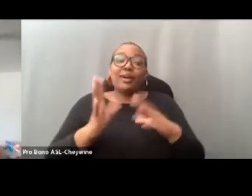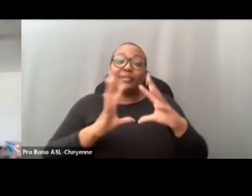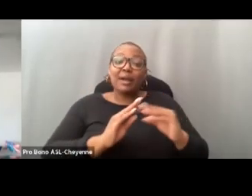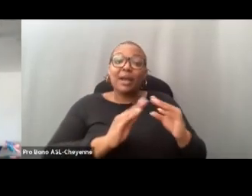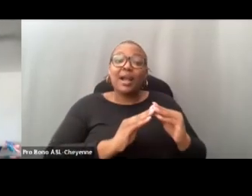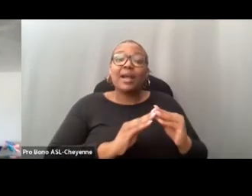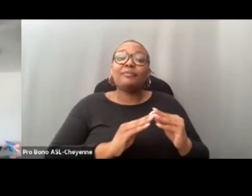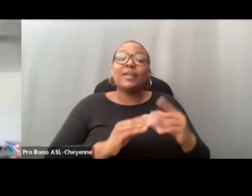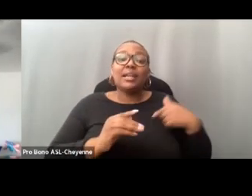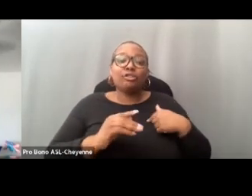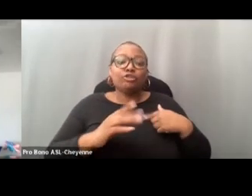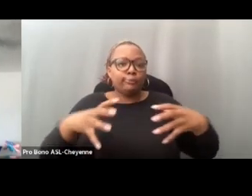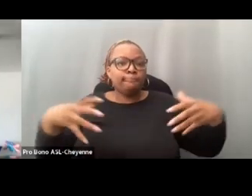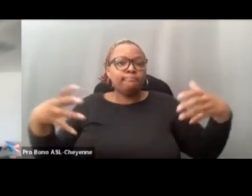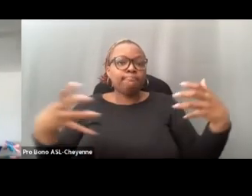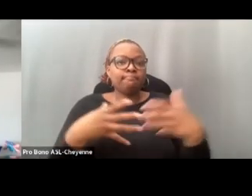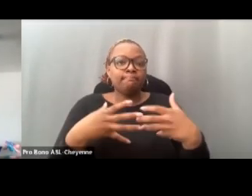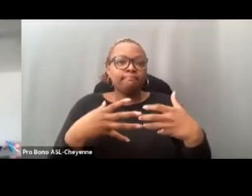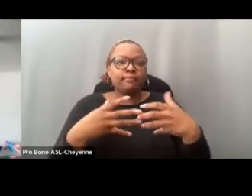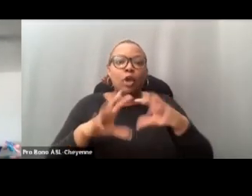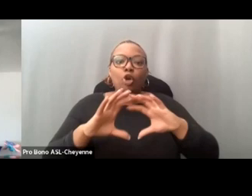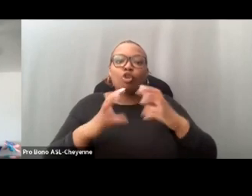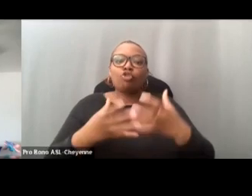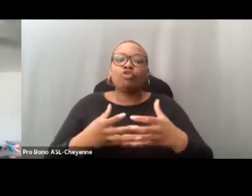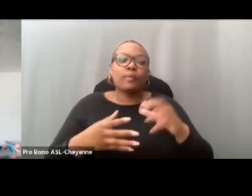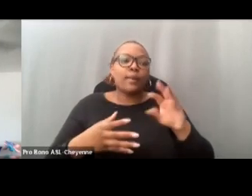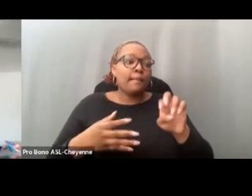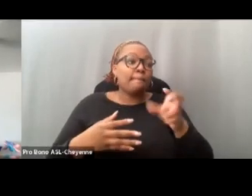to convene a group of Malians